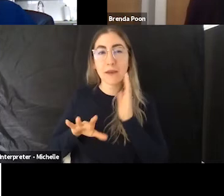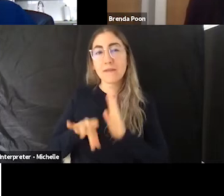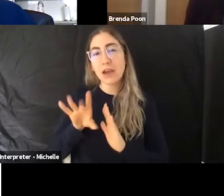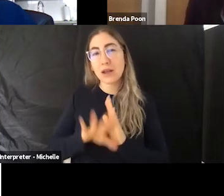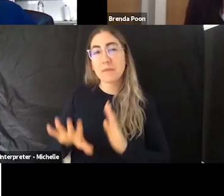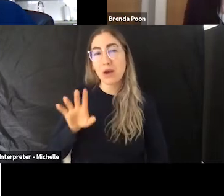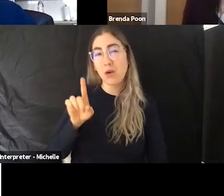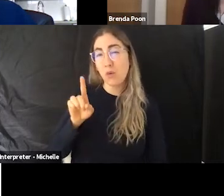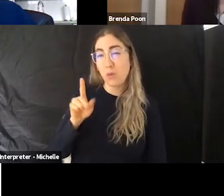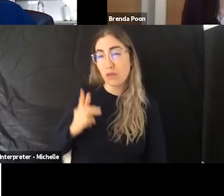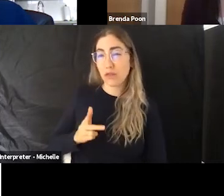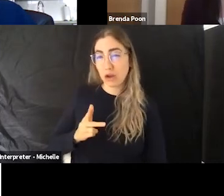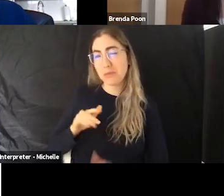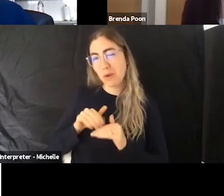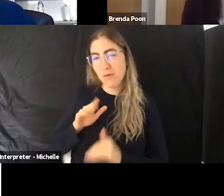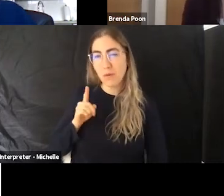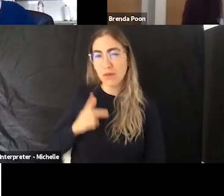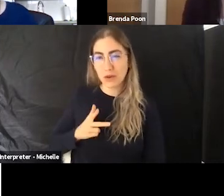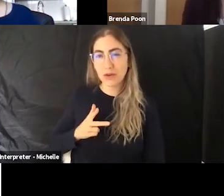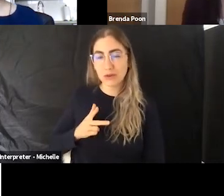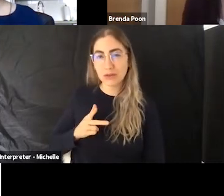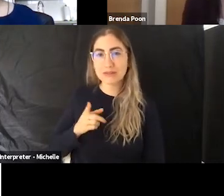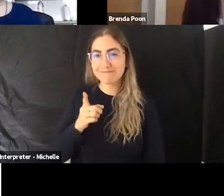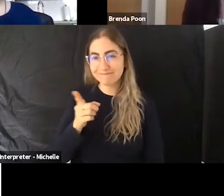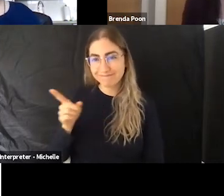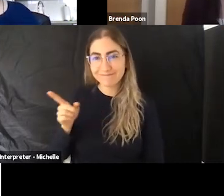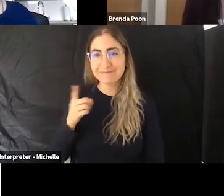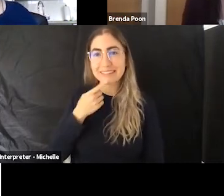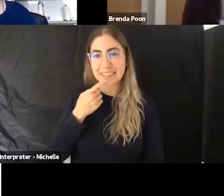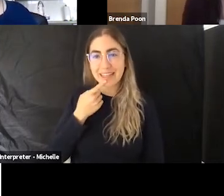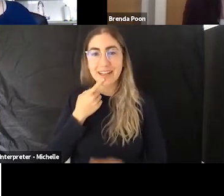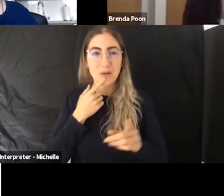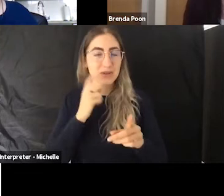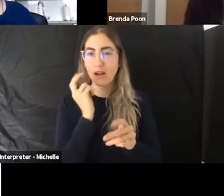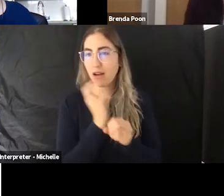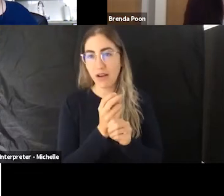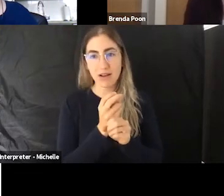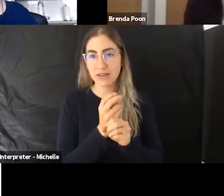, OF RESPONDENTS REPORTED SOME DIFFICULTIES OBTAINING GROCERIES OR FOOD